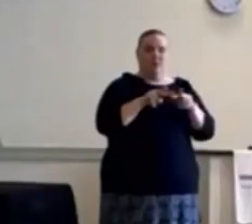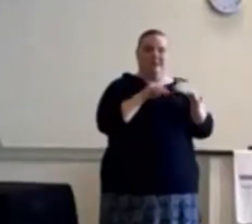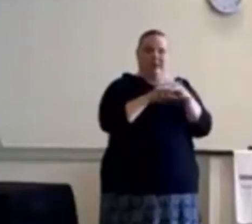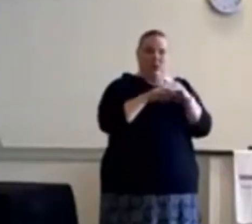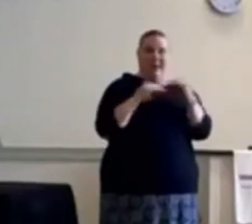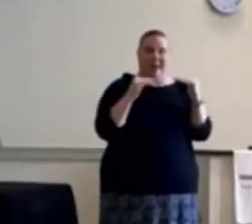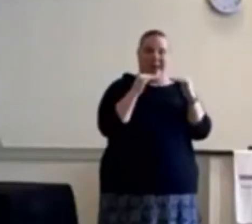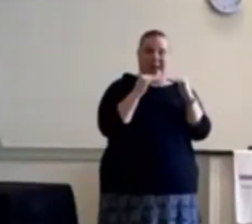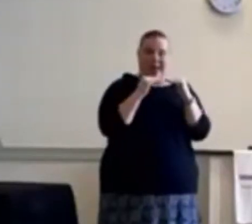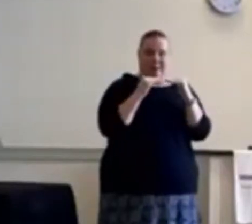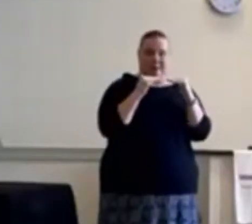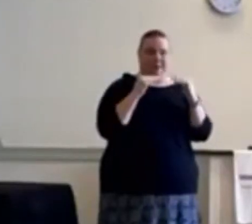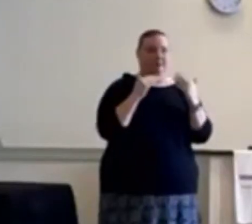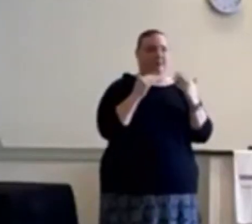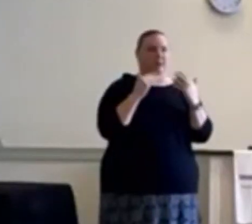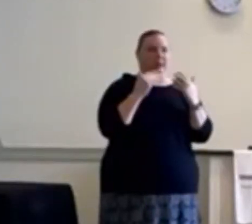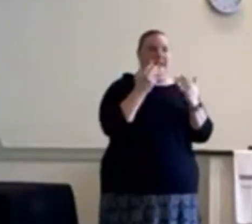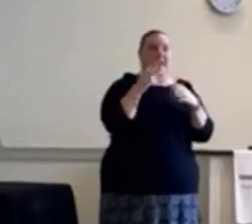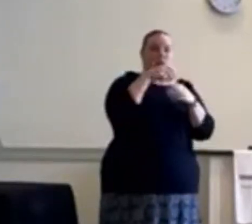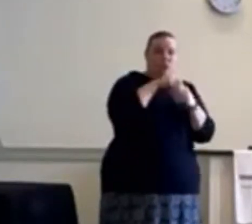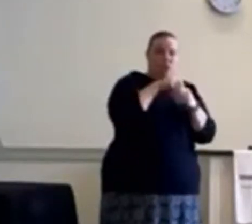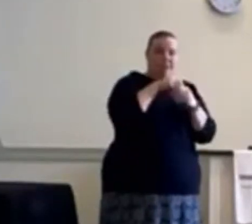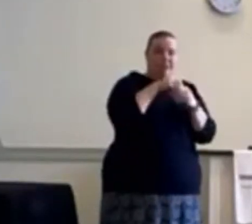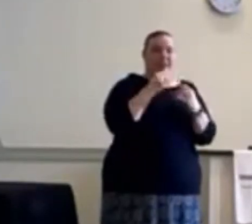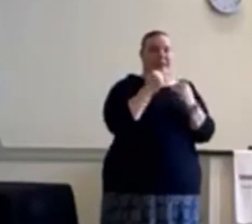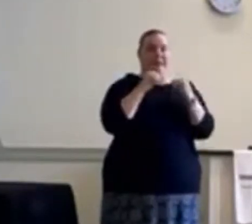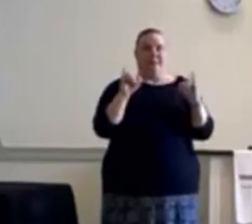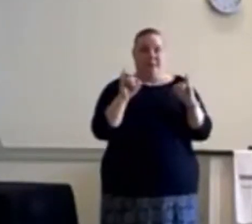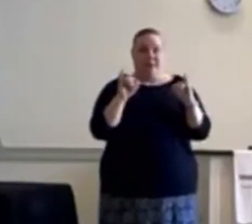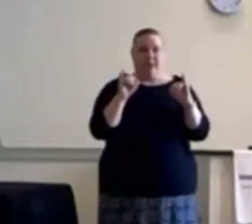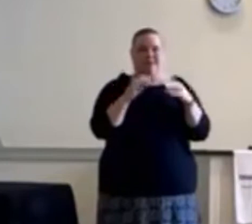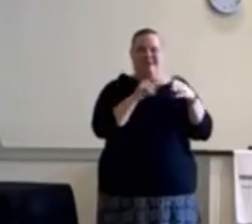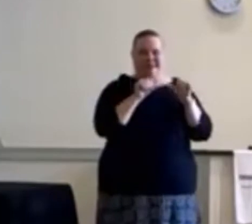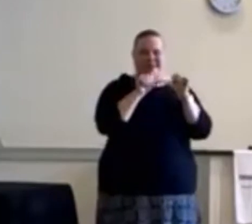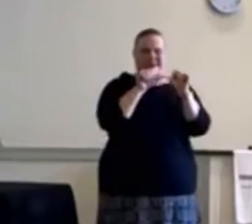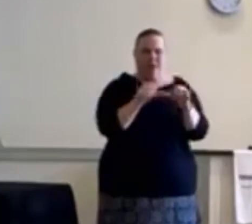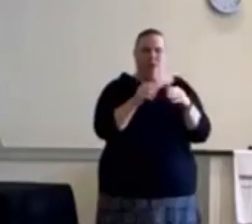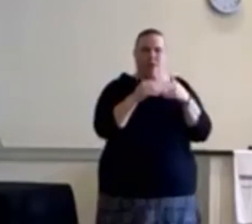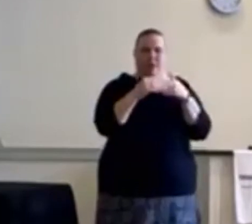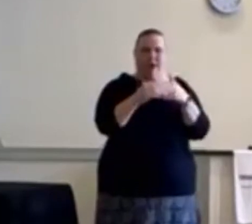and independence continually guide our work towards a future where community